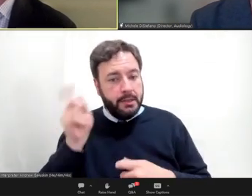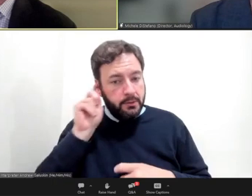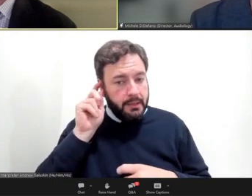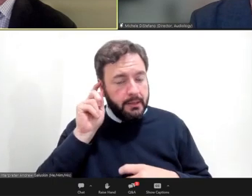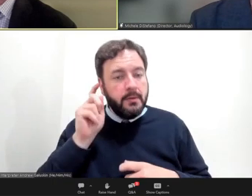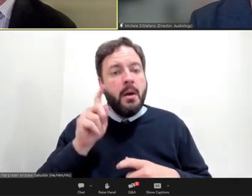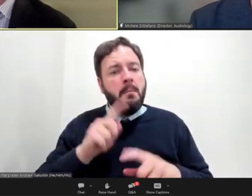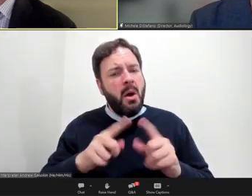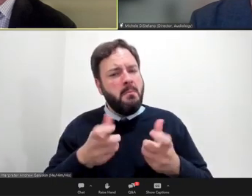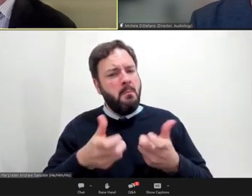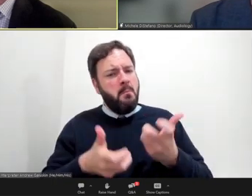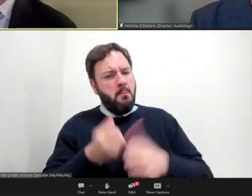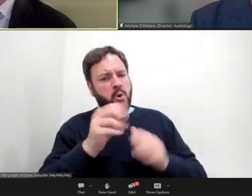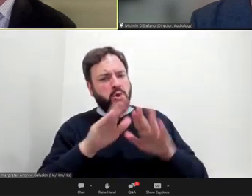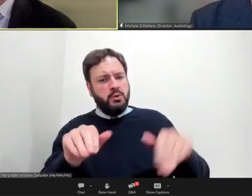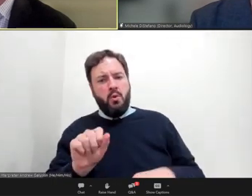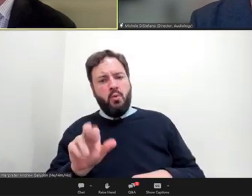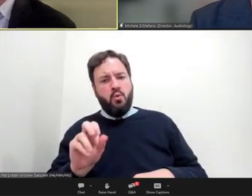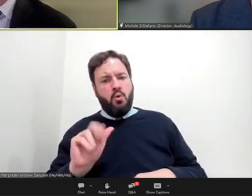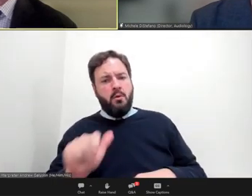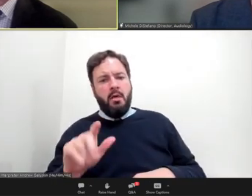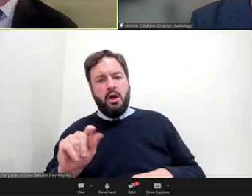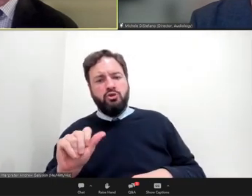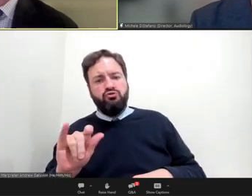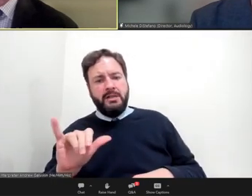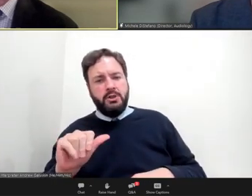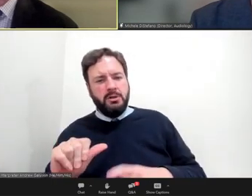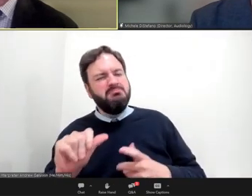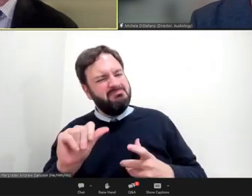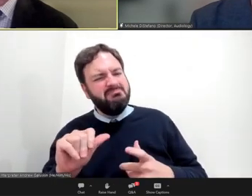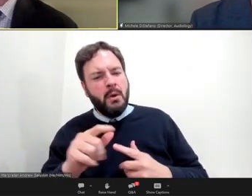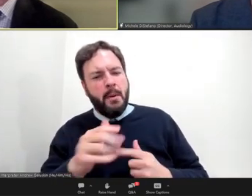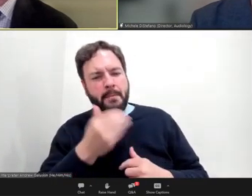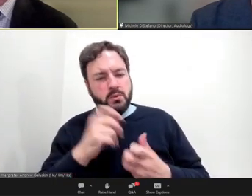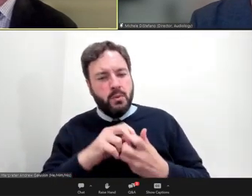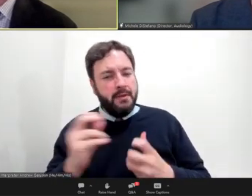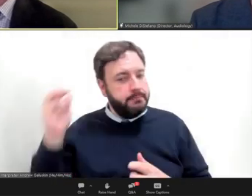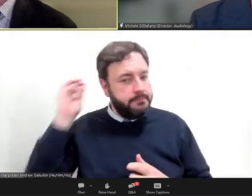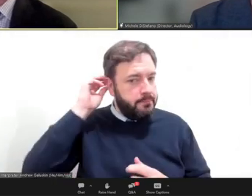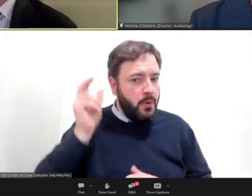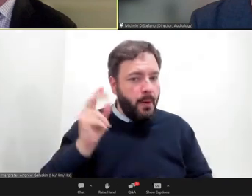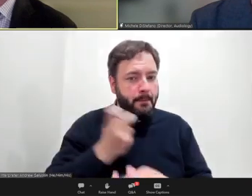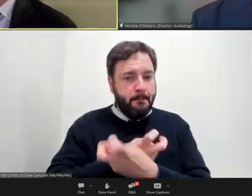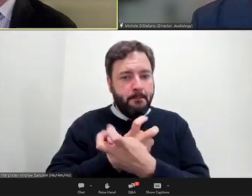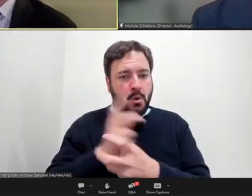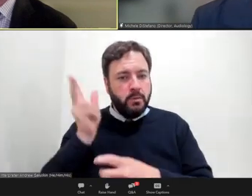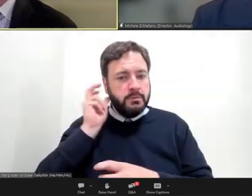majority of children with aural atresia are best served with bone conduction devices.